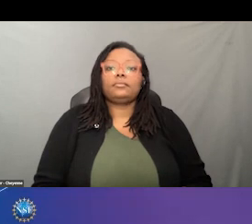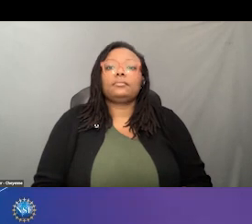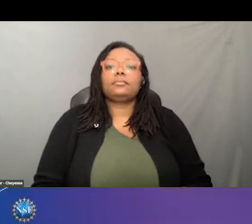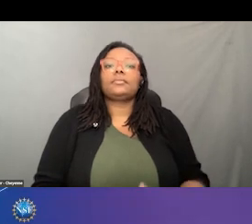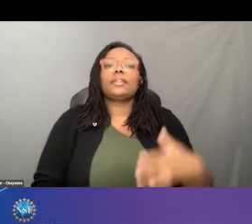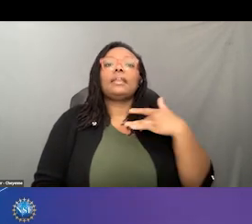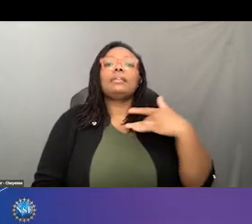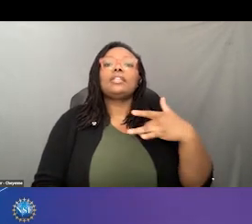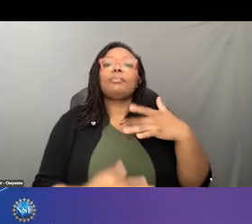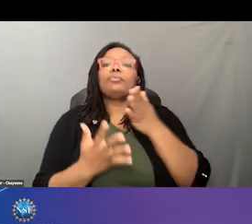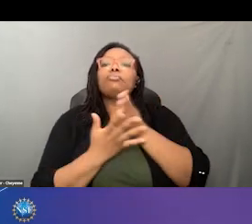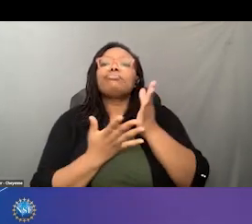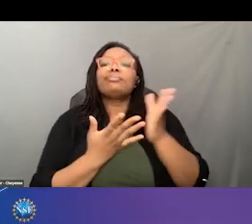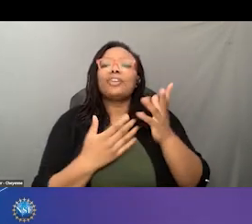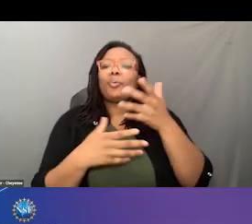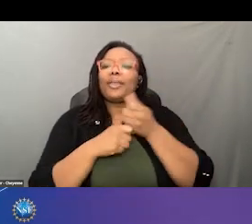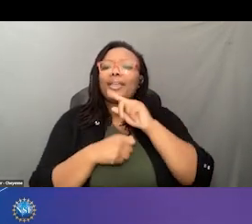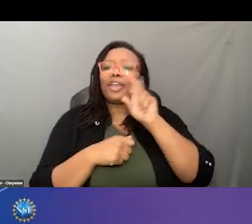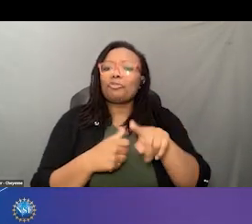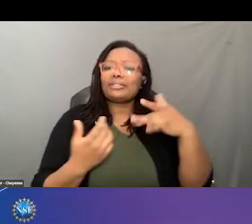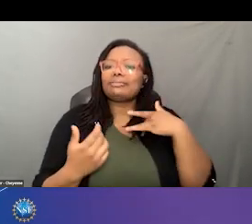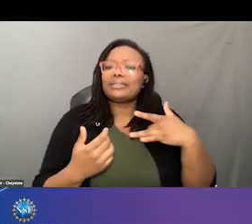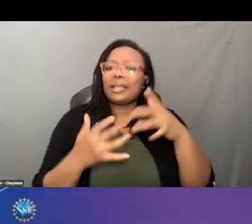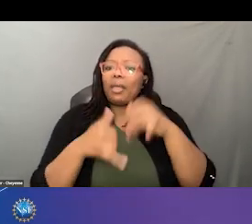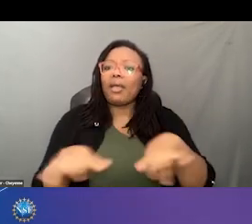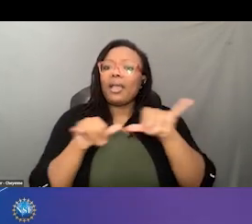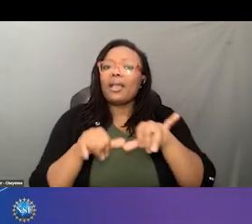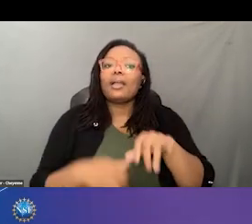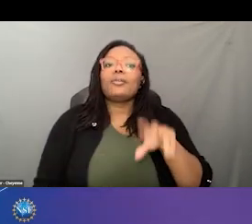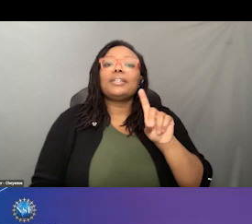Okay. Typical areas of questions that we receive a lot downstairs in DGA.